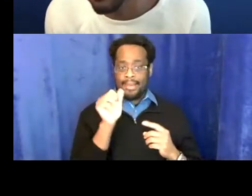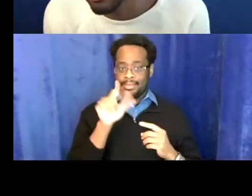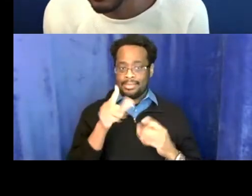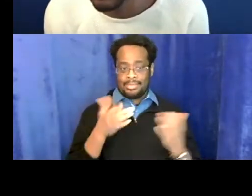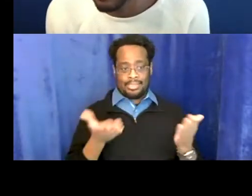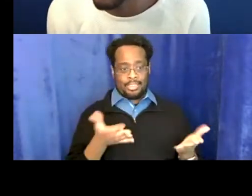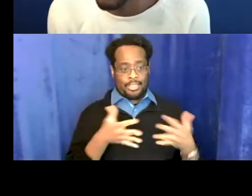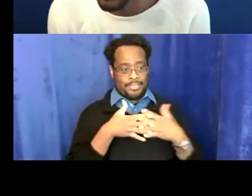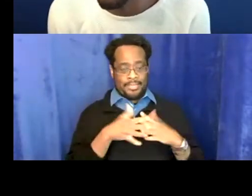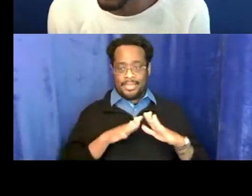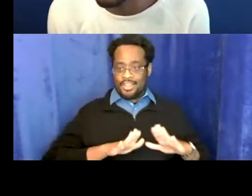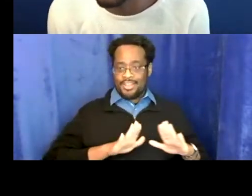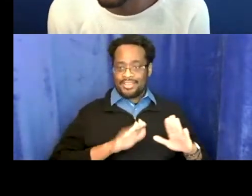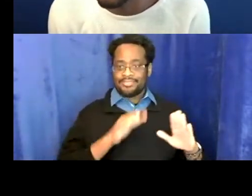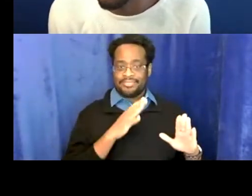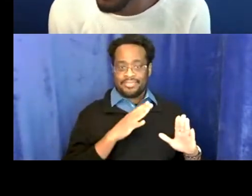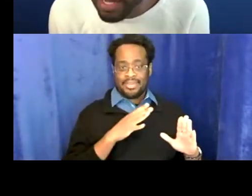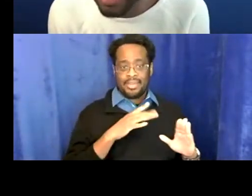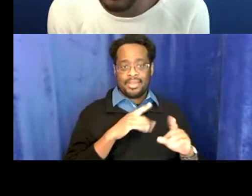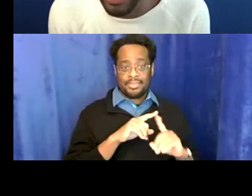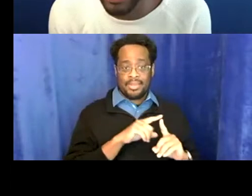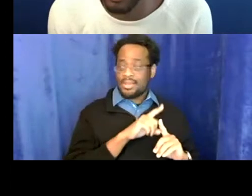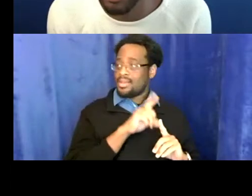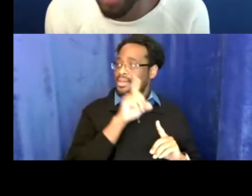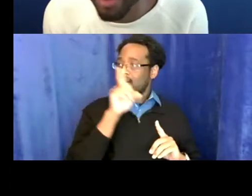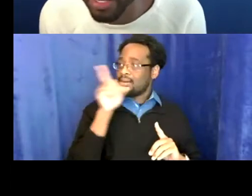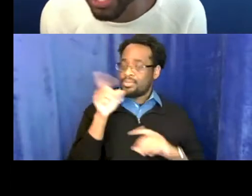it's not the same ASL here in America is ASL in America,